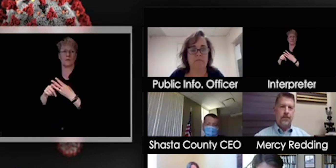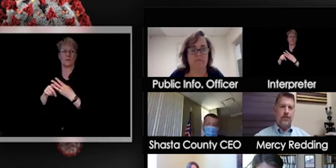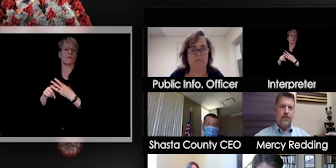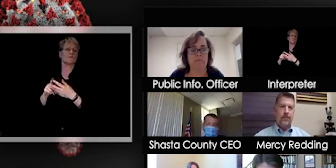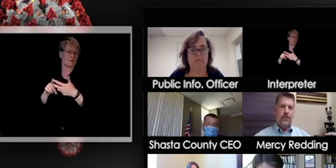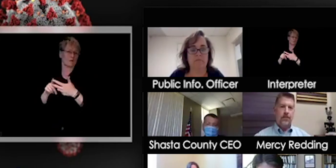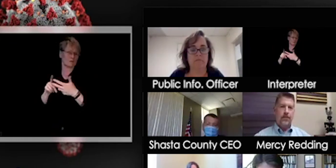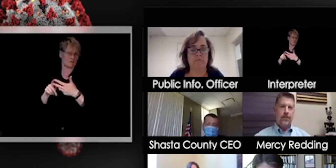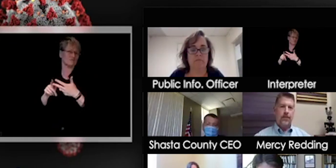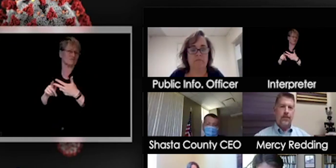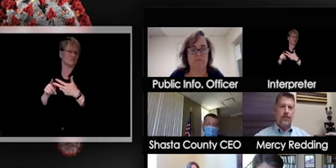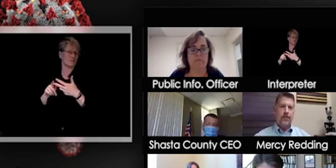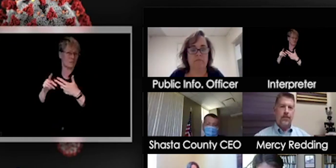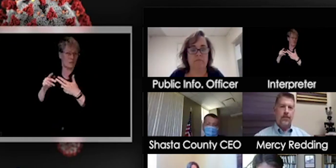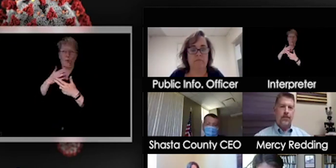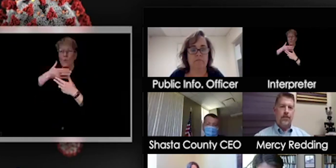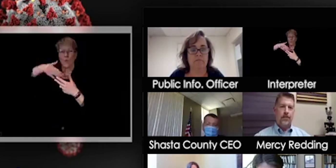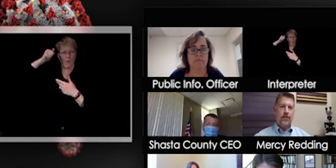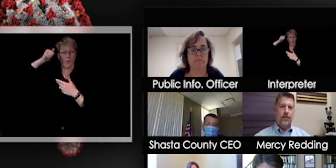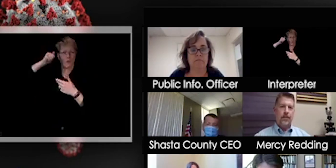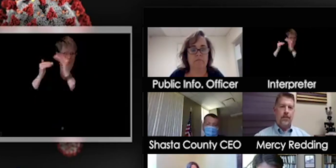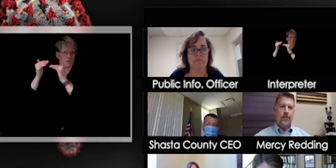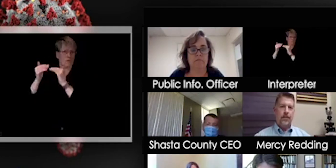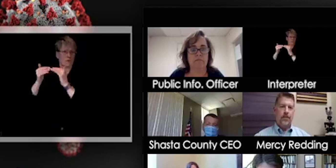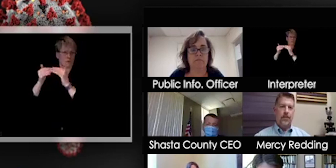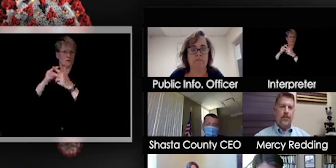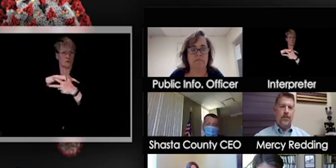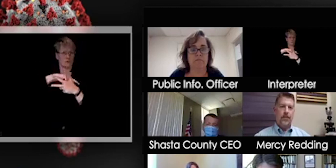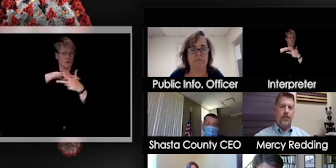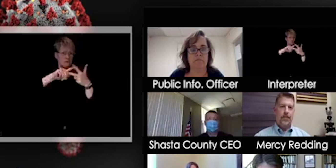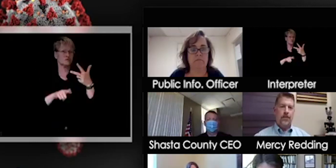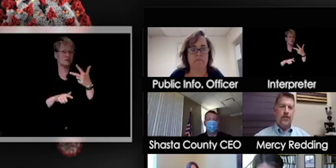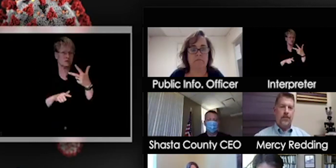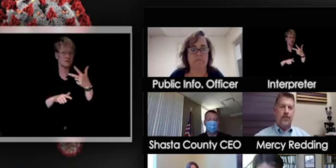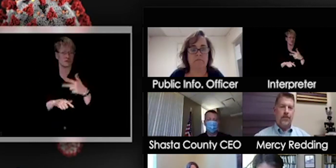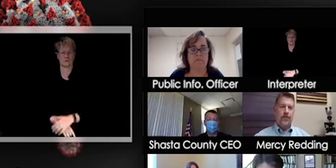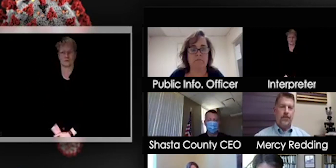probably going to be the stepwise rollout of different types of vaccines and so that's